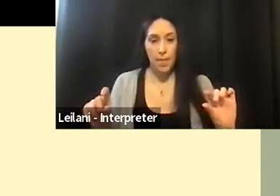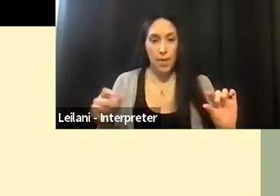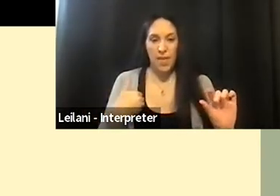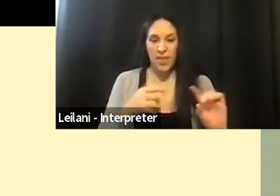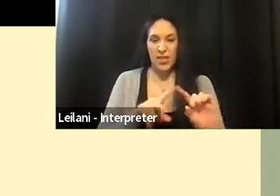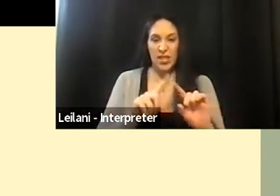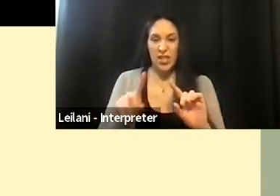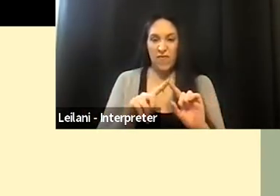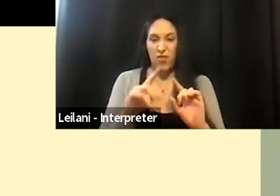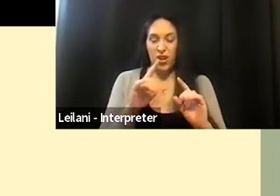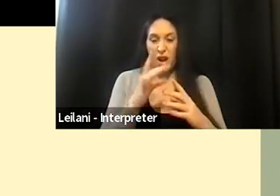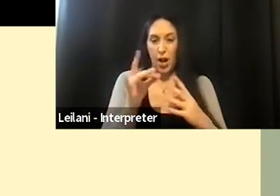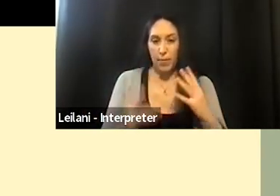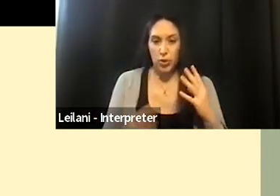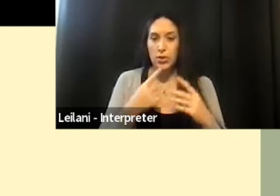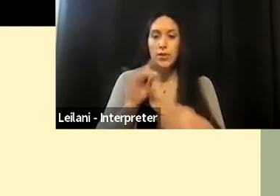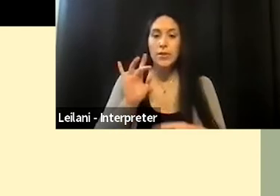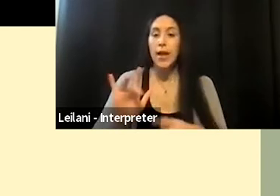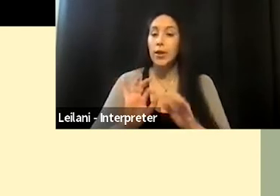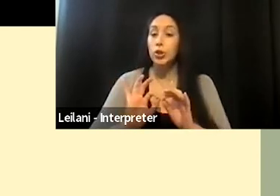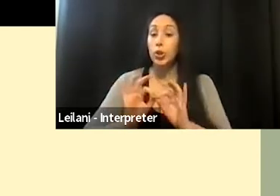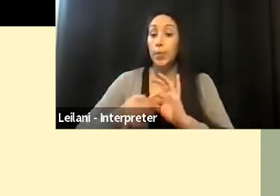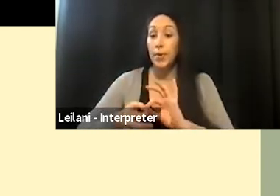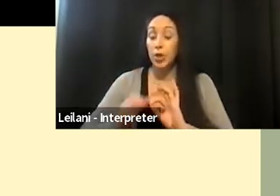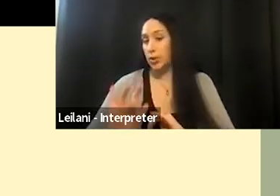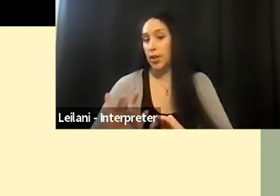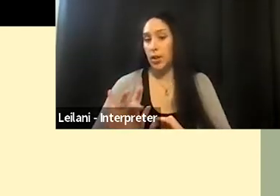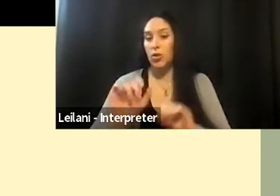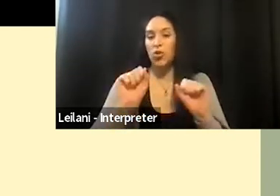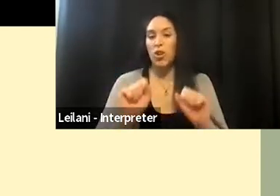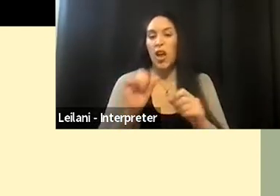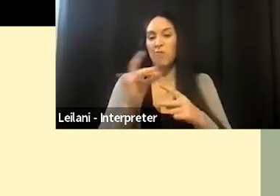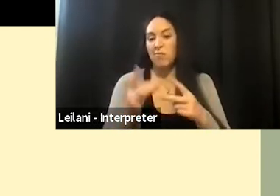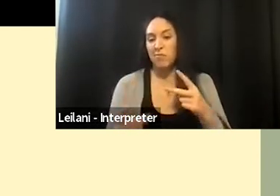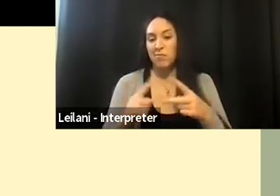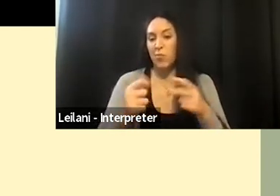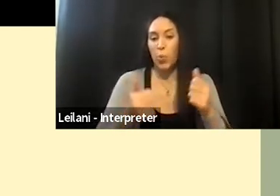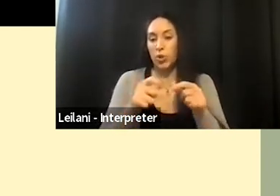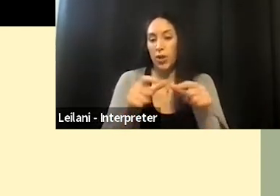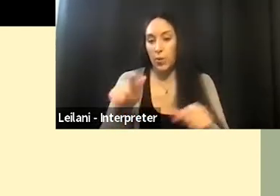click where it says language in interpretation, and then you can choose between Haitian Creole, Spanish or English.